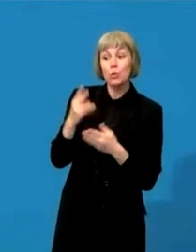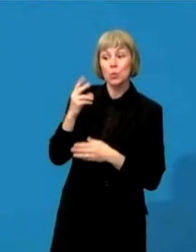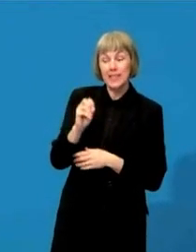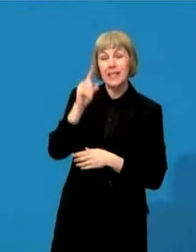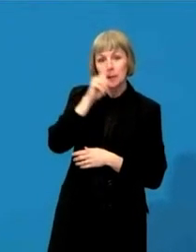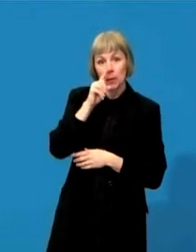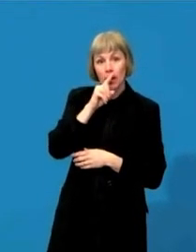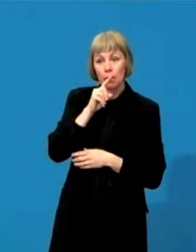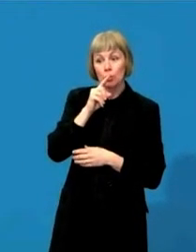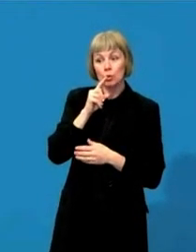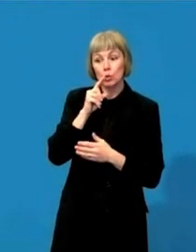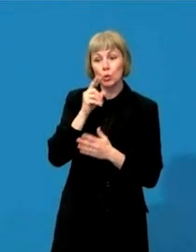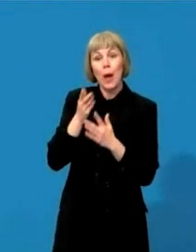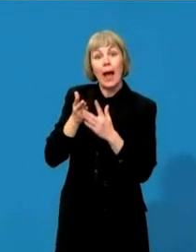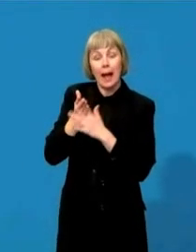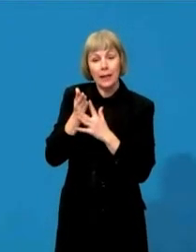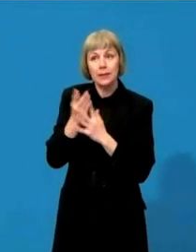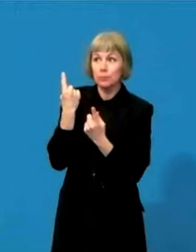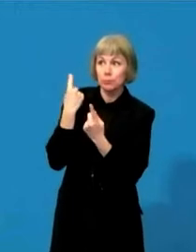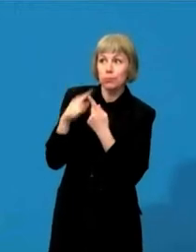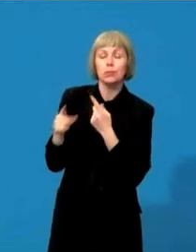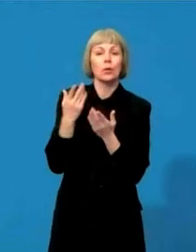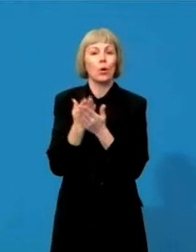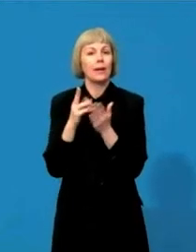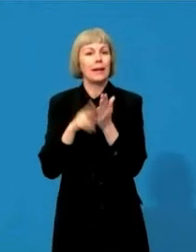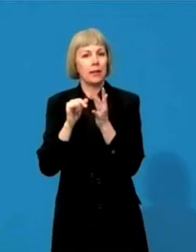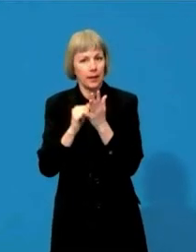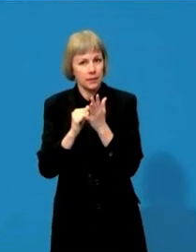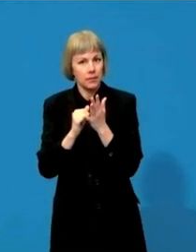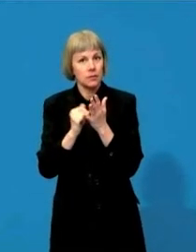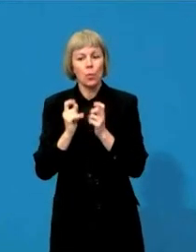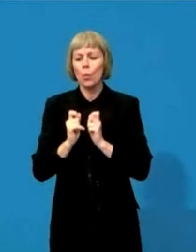and attended any consultation or information sessions that the NDIA ran.